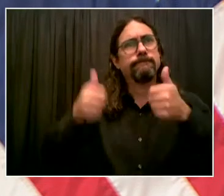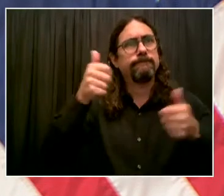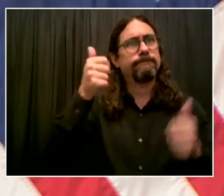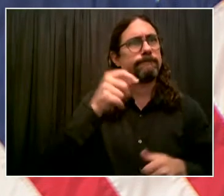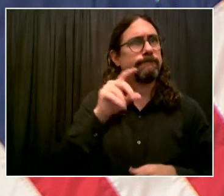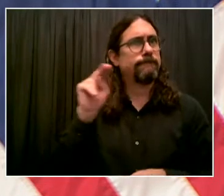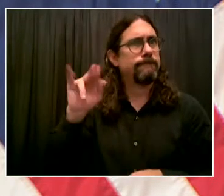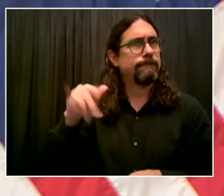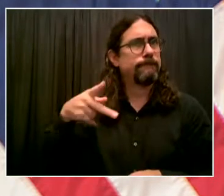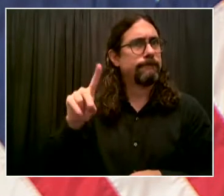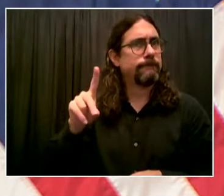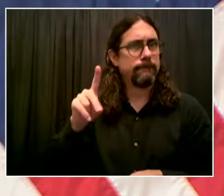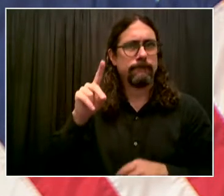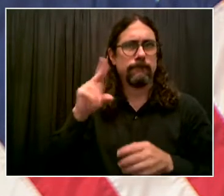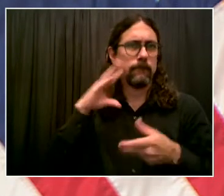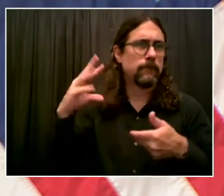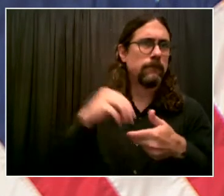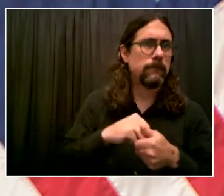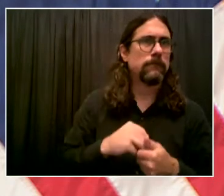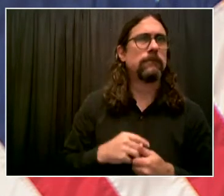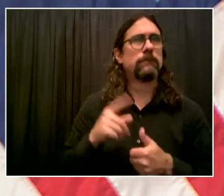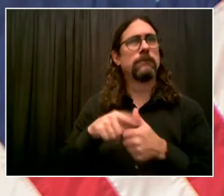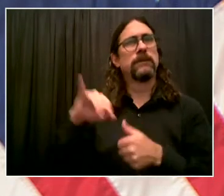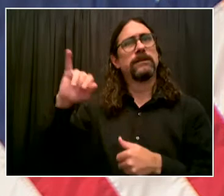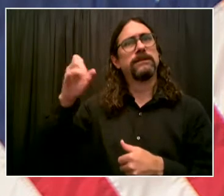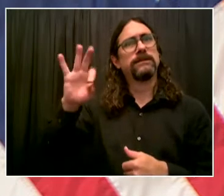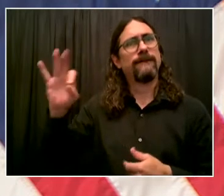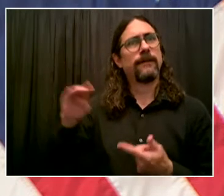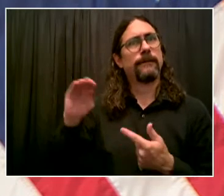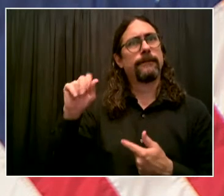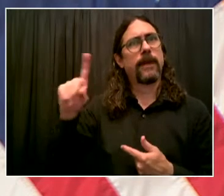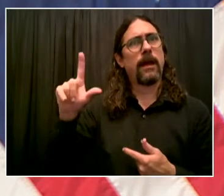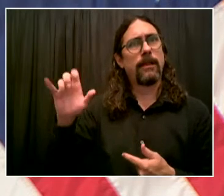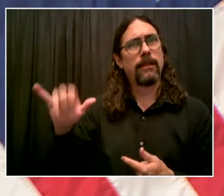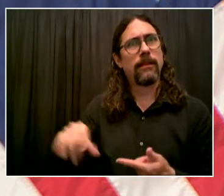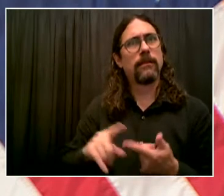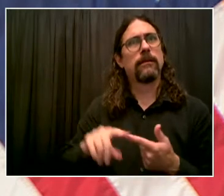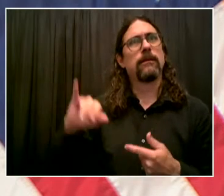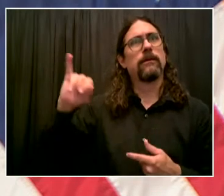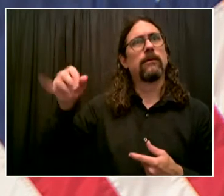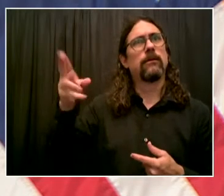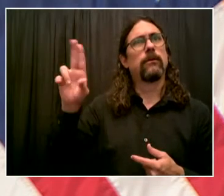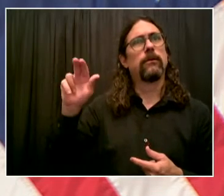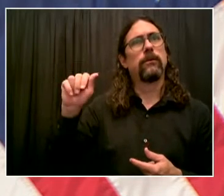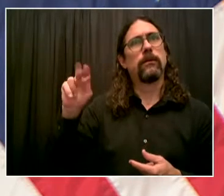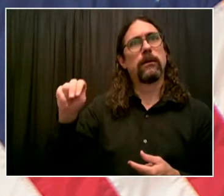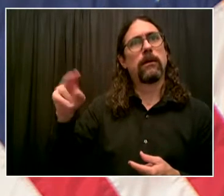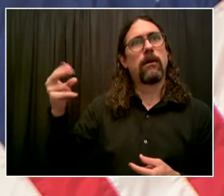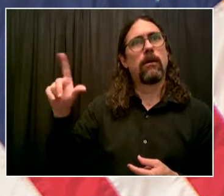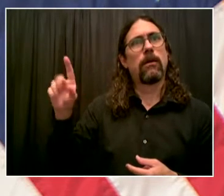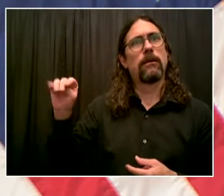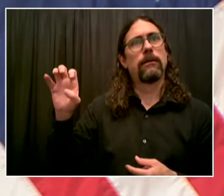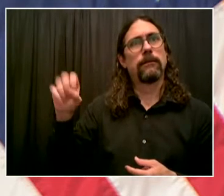NYPD THAT WILL HELP TO MAKE THIS